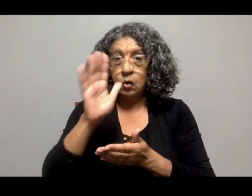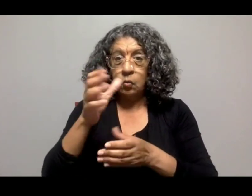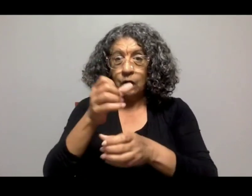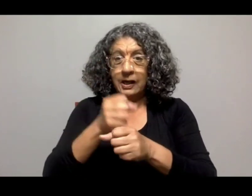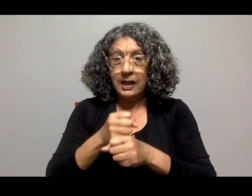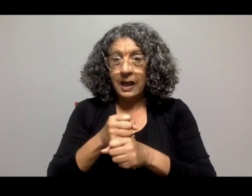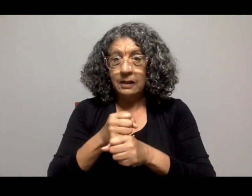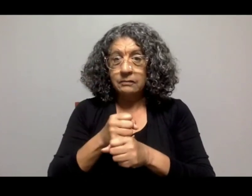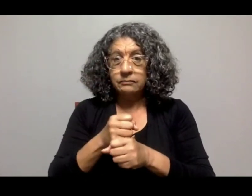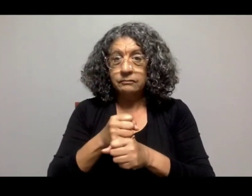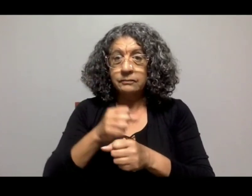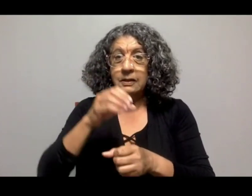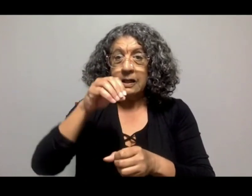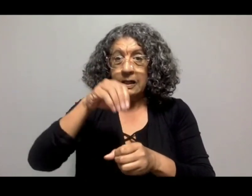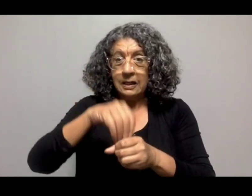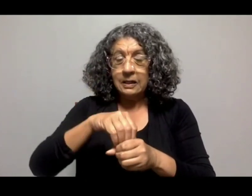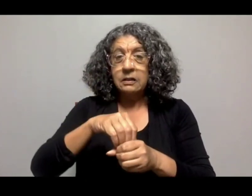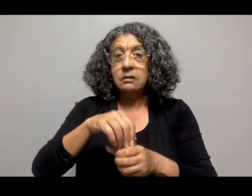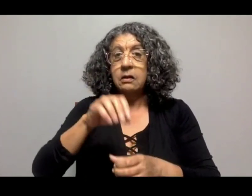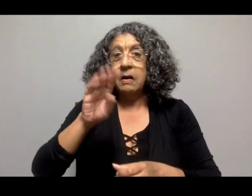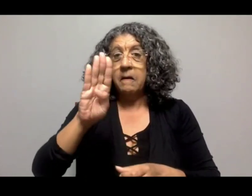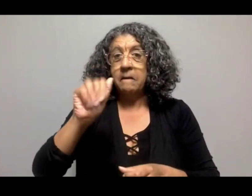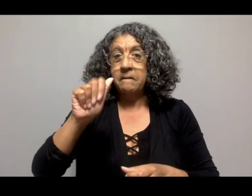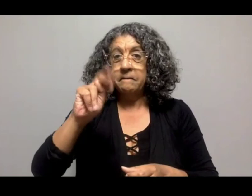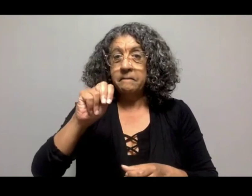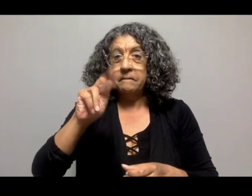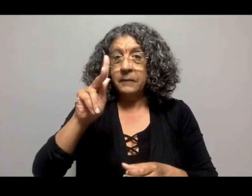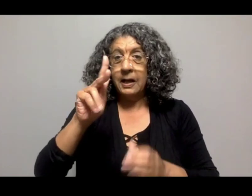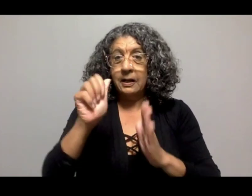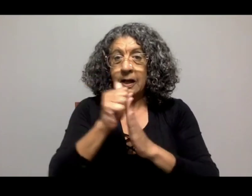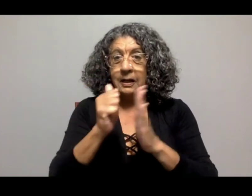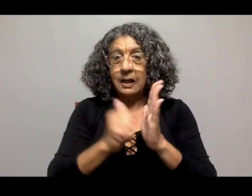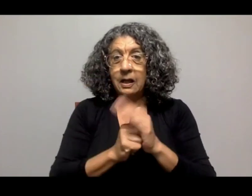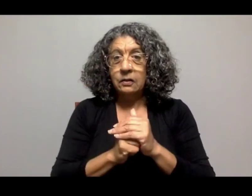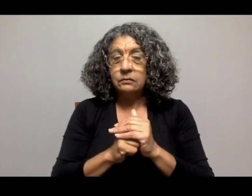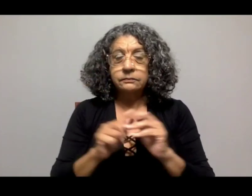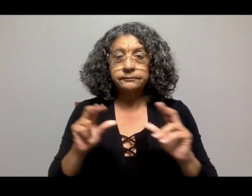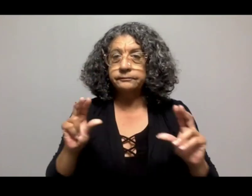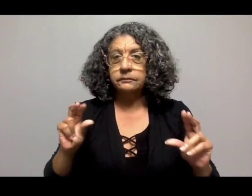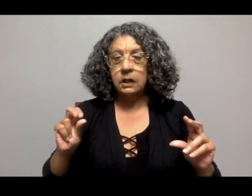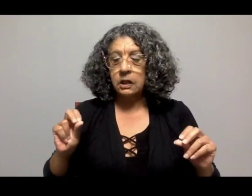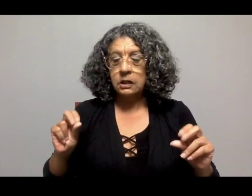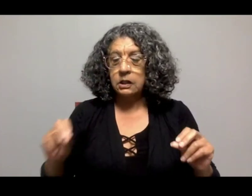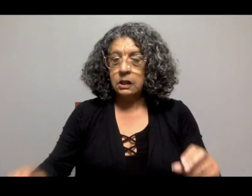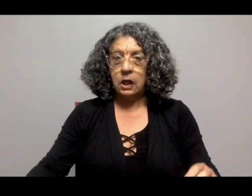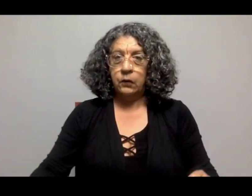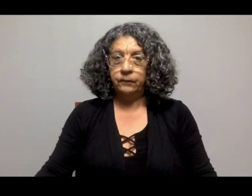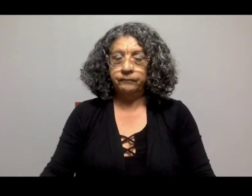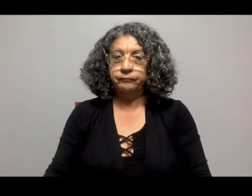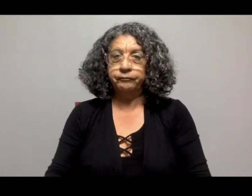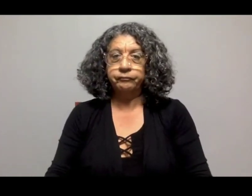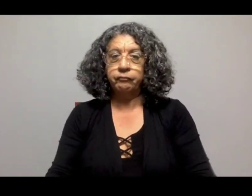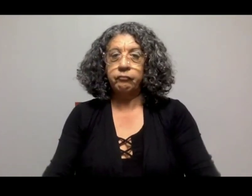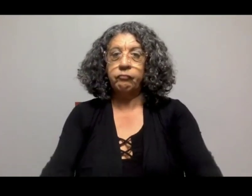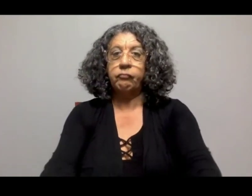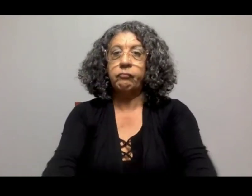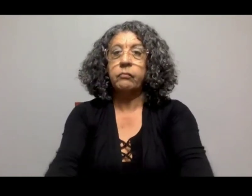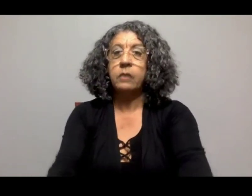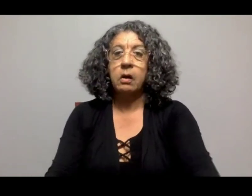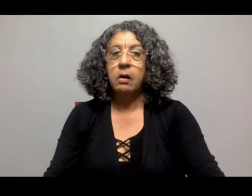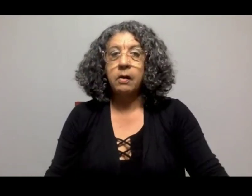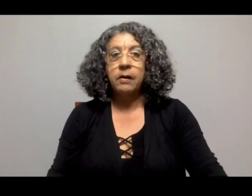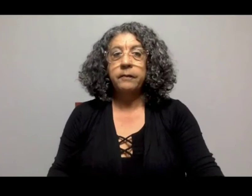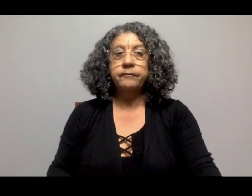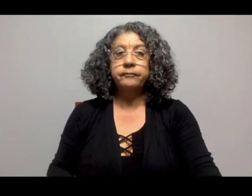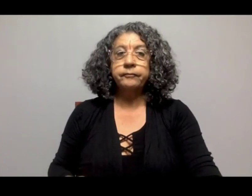Is that the amount you're gonna get in your bank account? No, it is not.